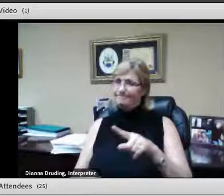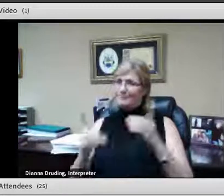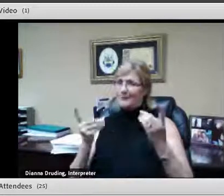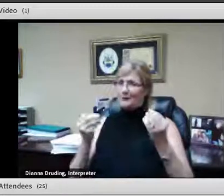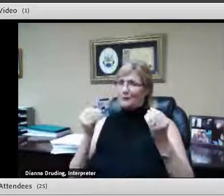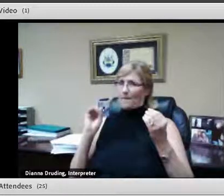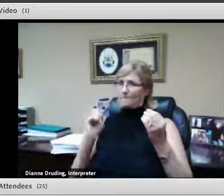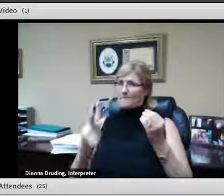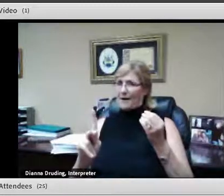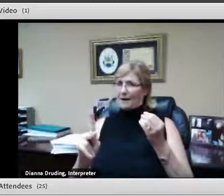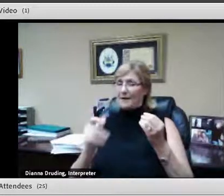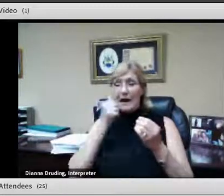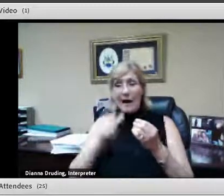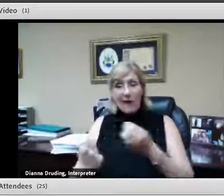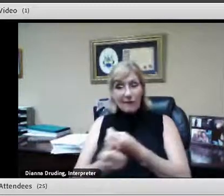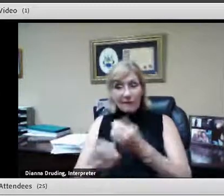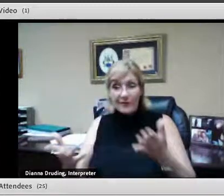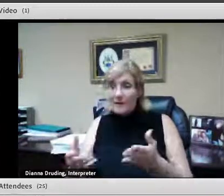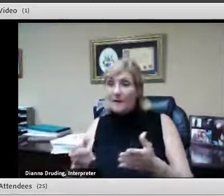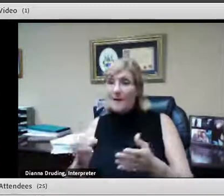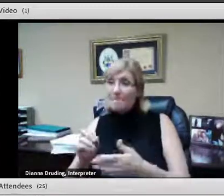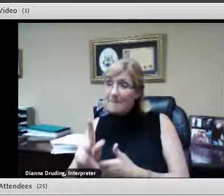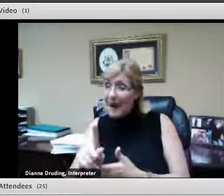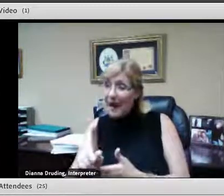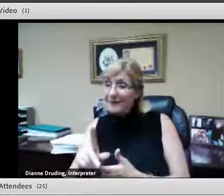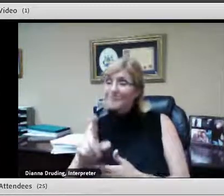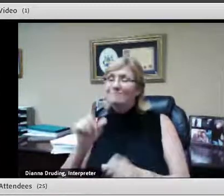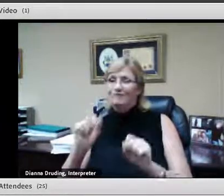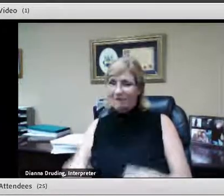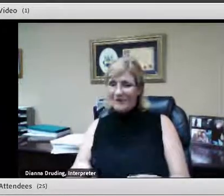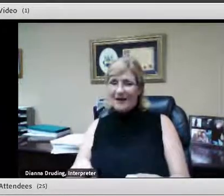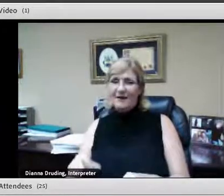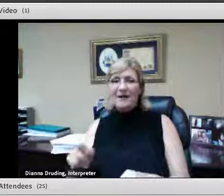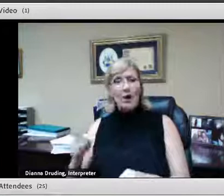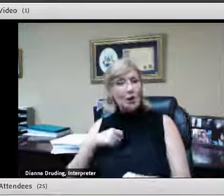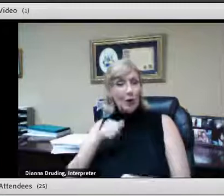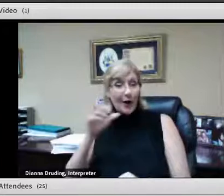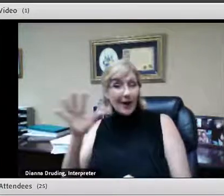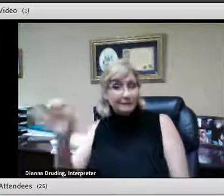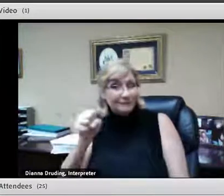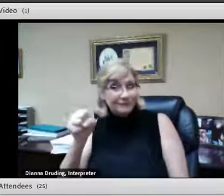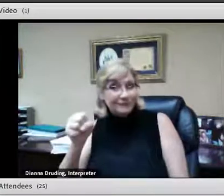The game teaches a lot of honesty because, you know, you're not going to catch everyone who gets out.